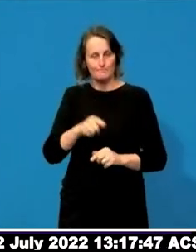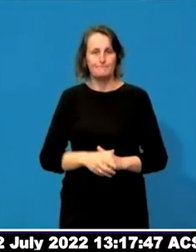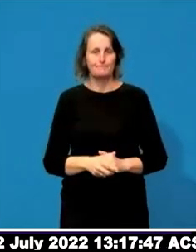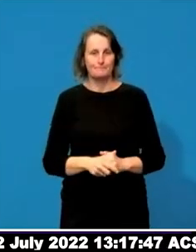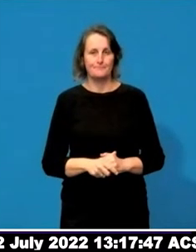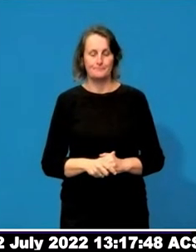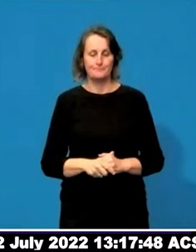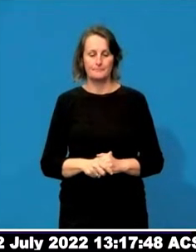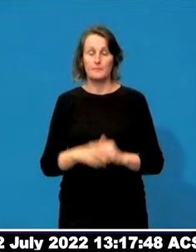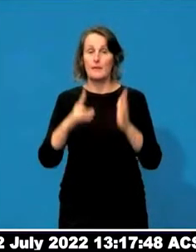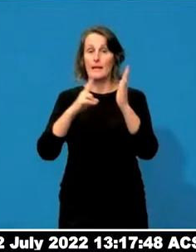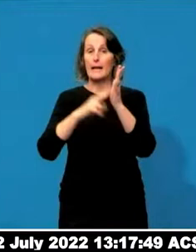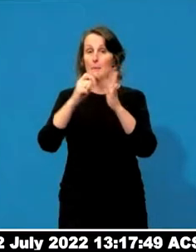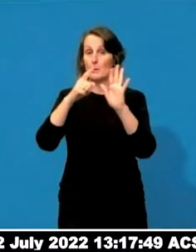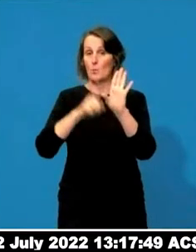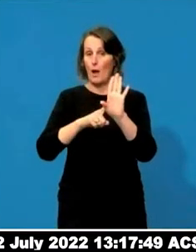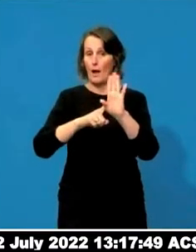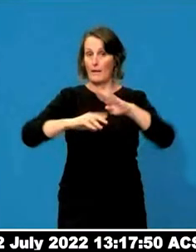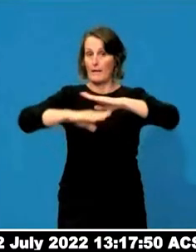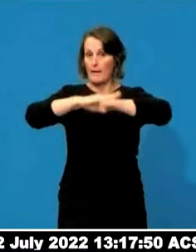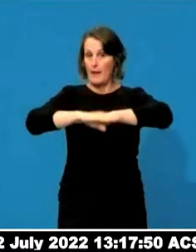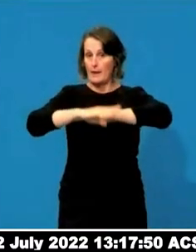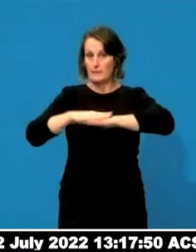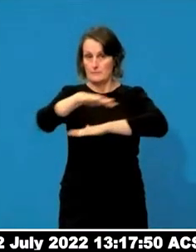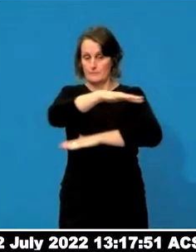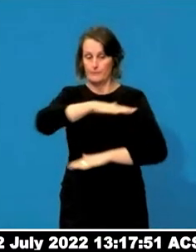the NPY Lands is vast country.